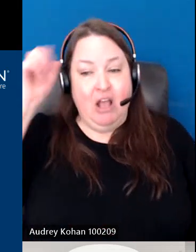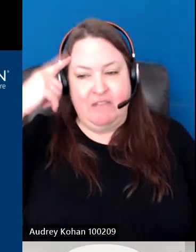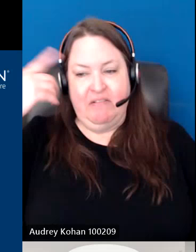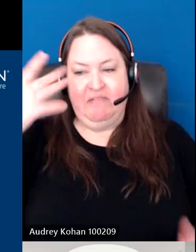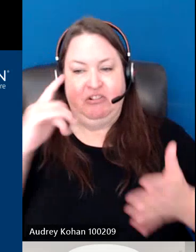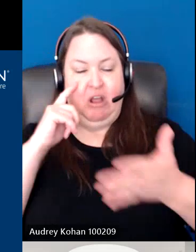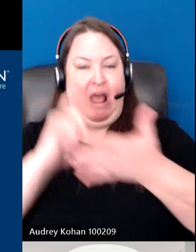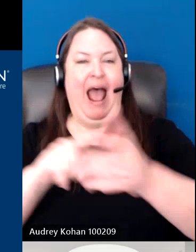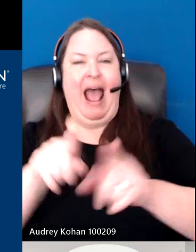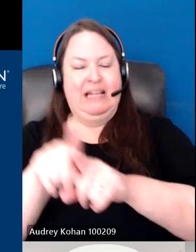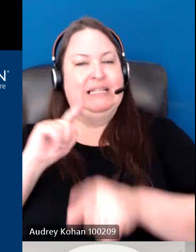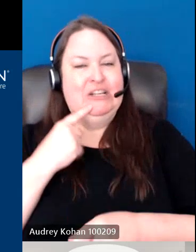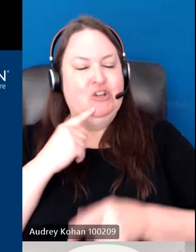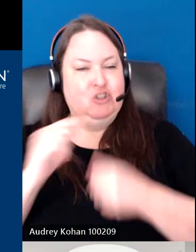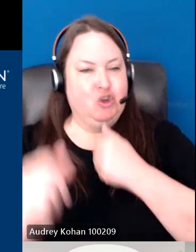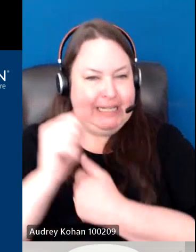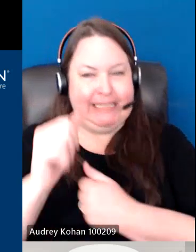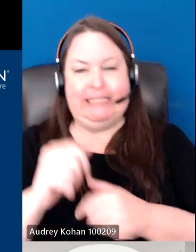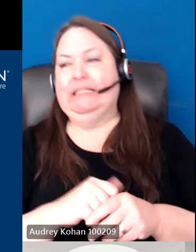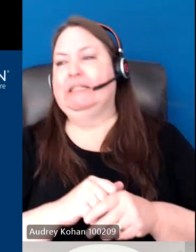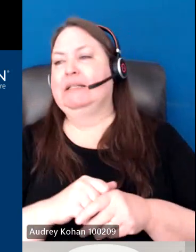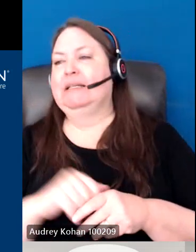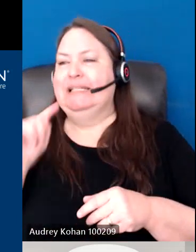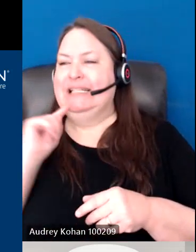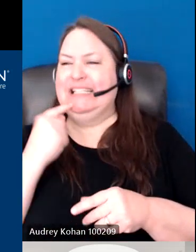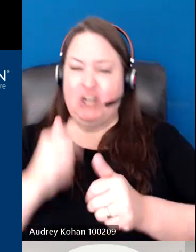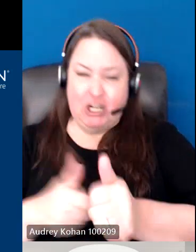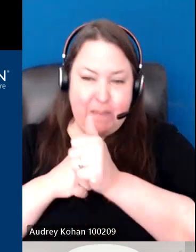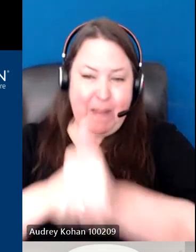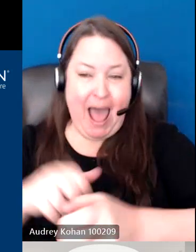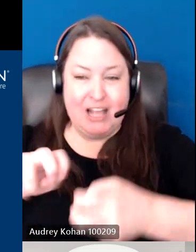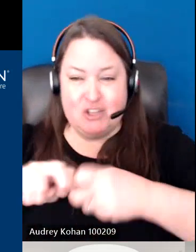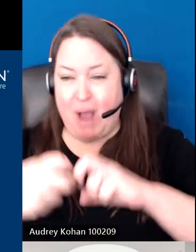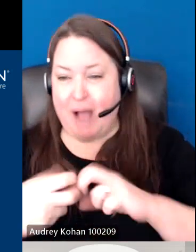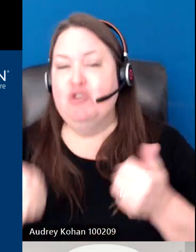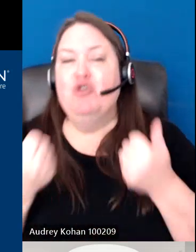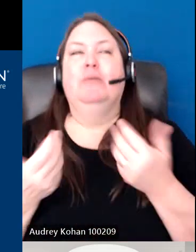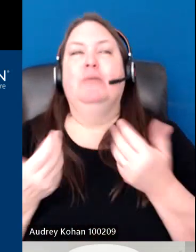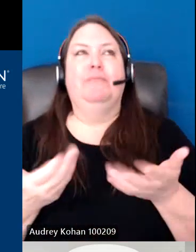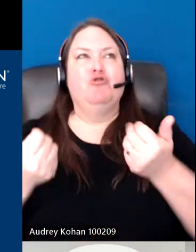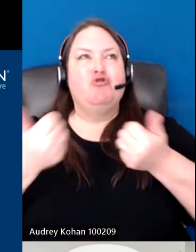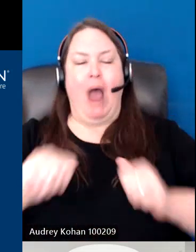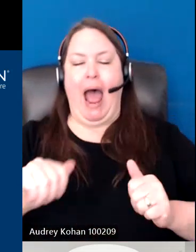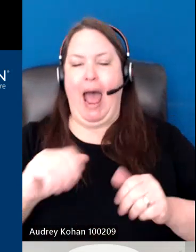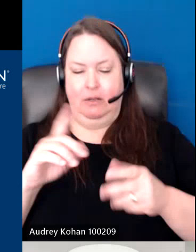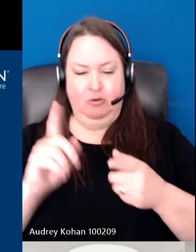serious risk and a serious uh compliance problem um trying to in good faith perhaps use technology